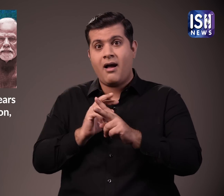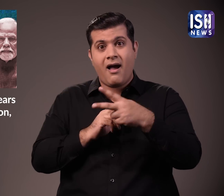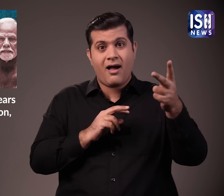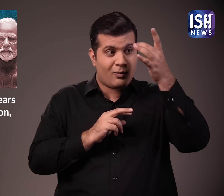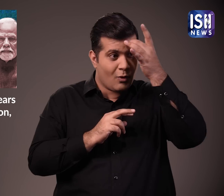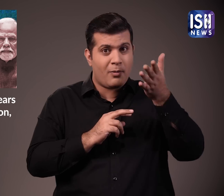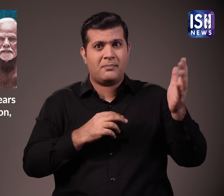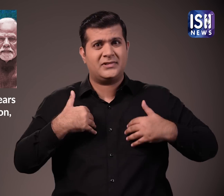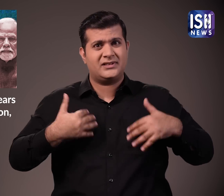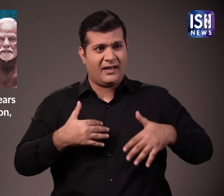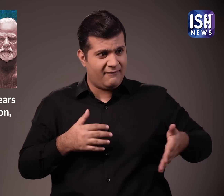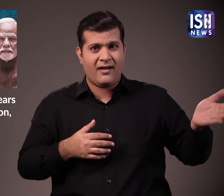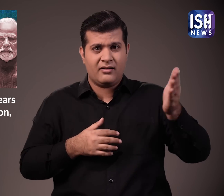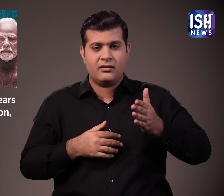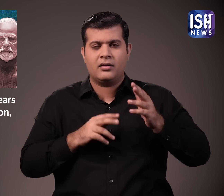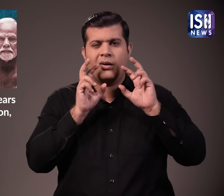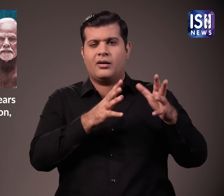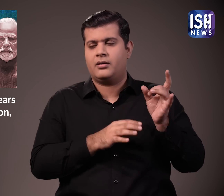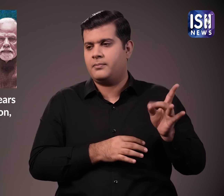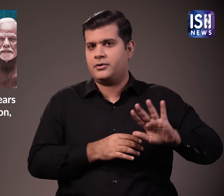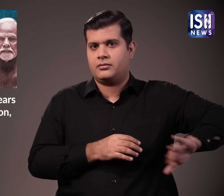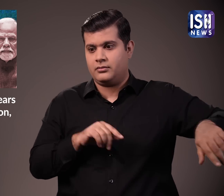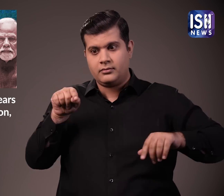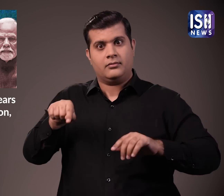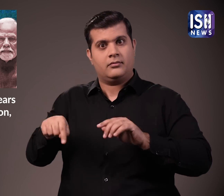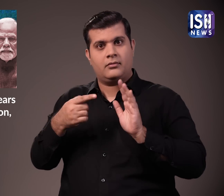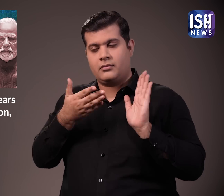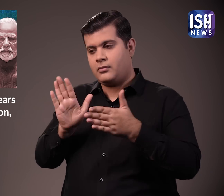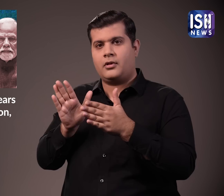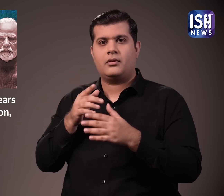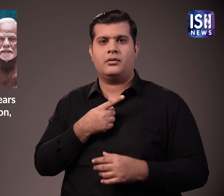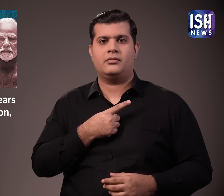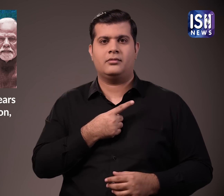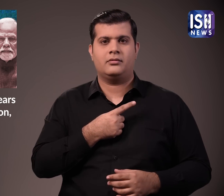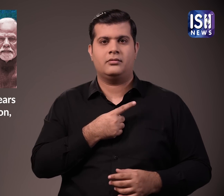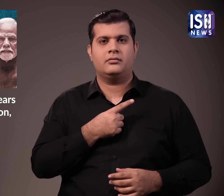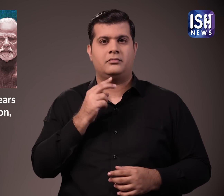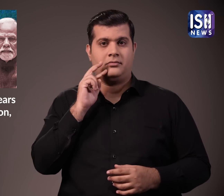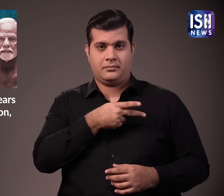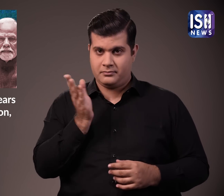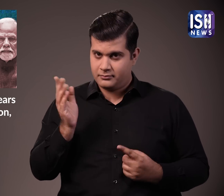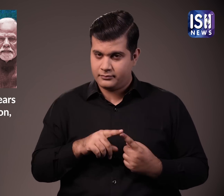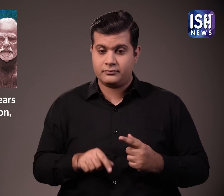Indians are facing many other challenges which are being ignored.